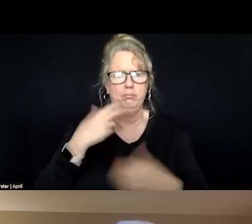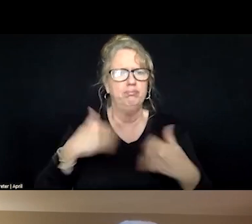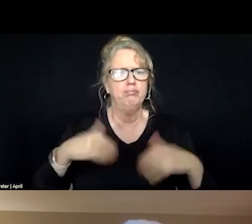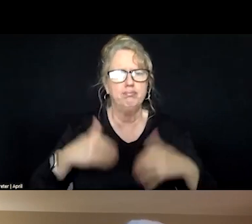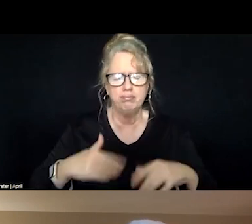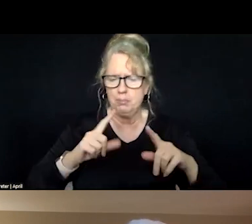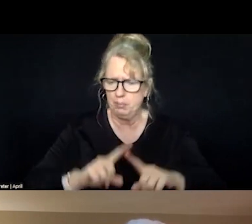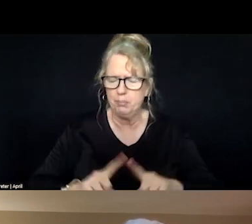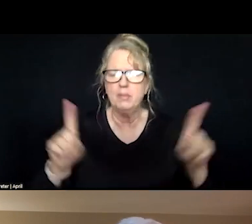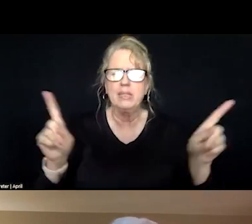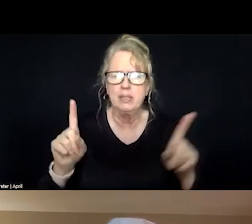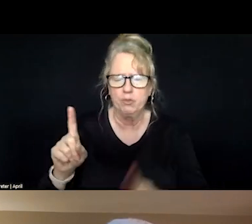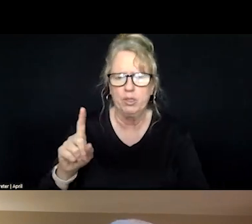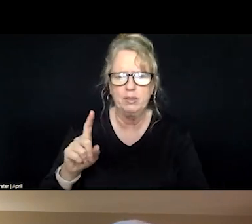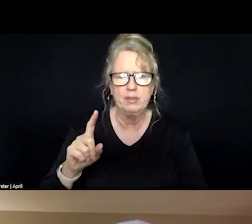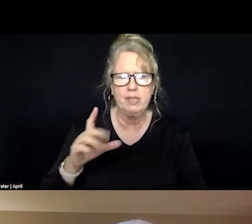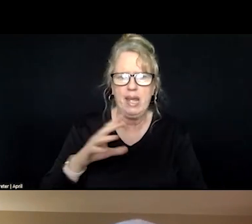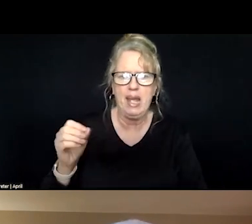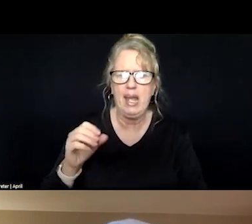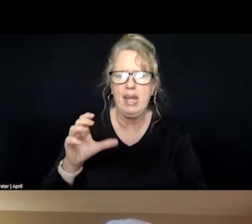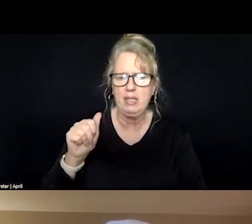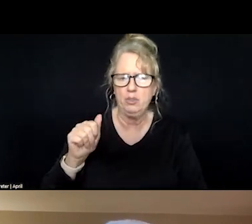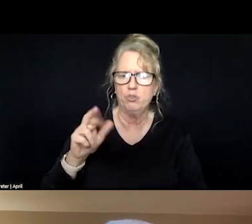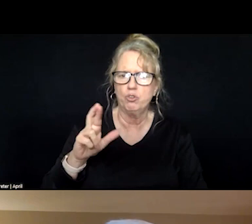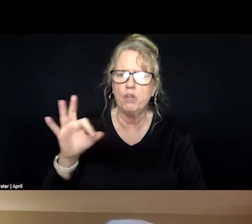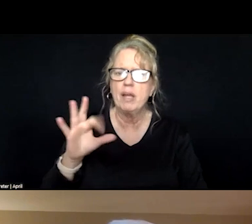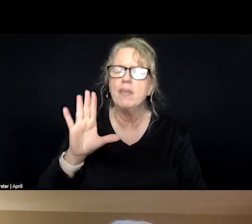CARF HAS UPPED ITS REQUIREMENT AS WELL.